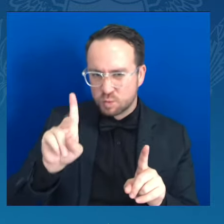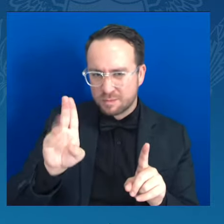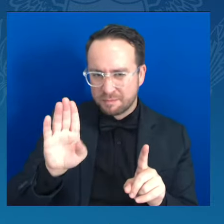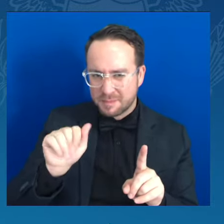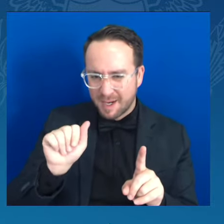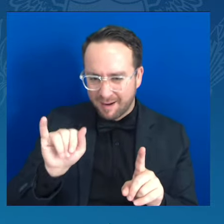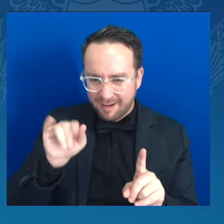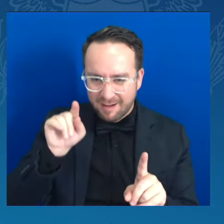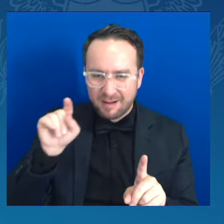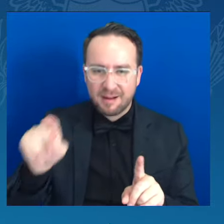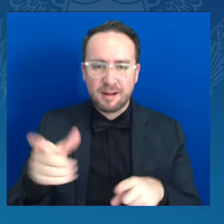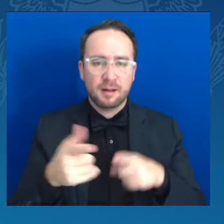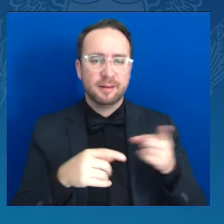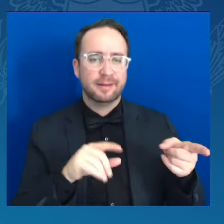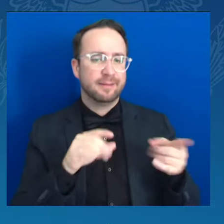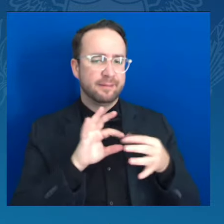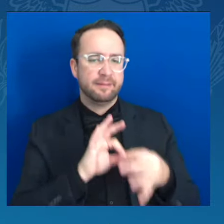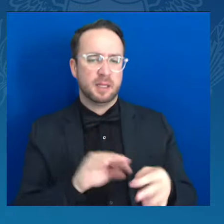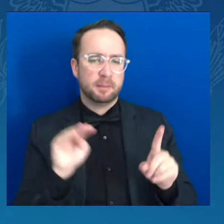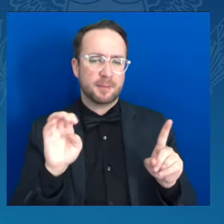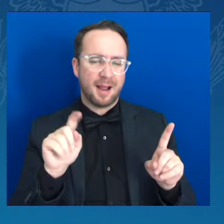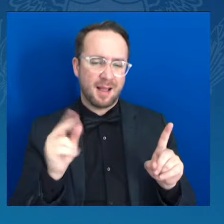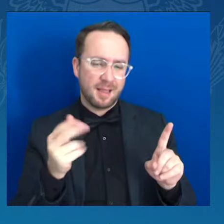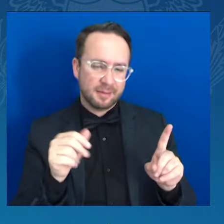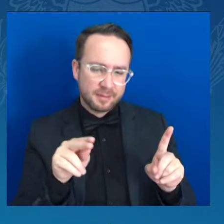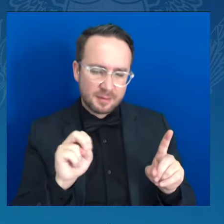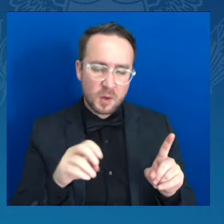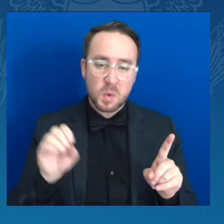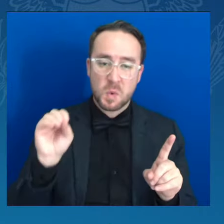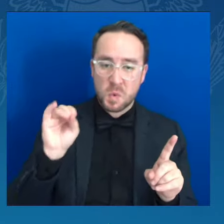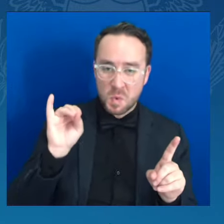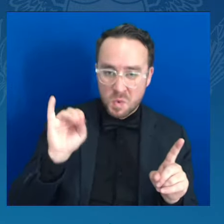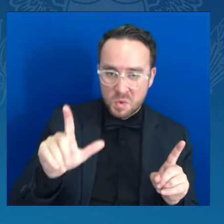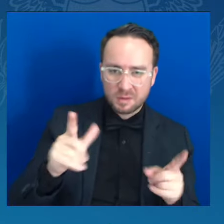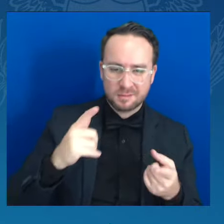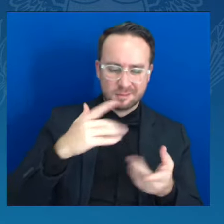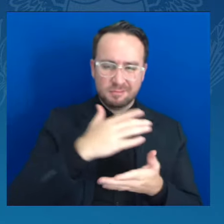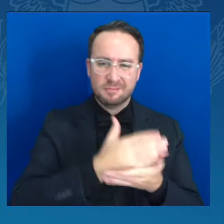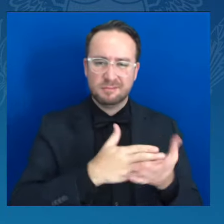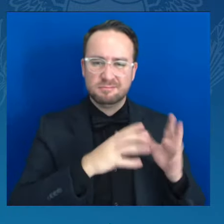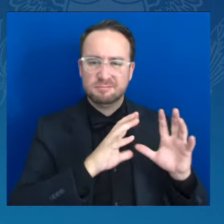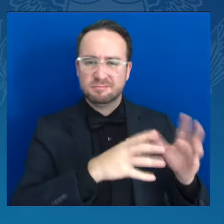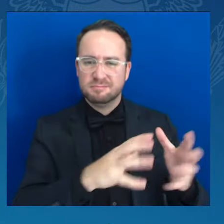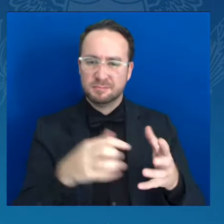which uses state of the art technologies to rapidly identify major emissions events.